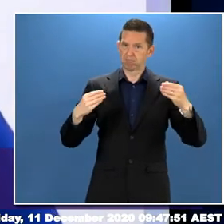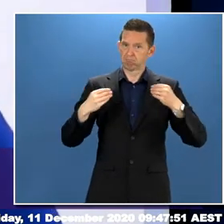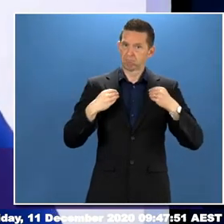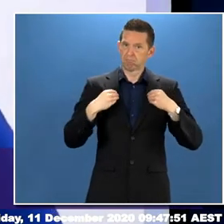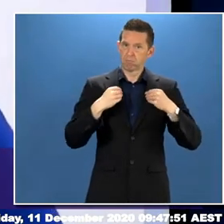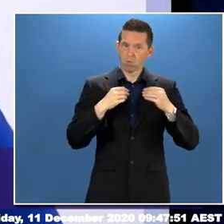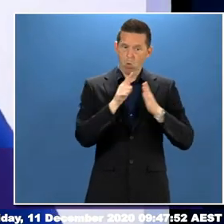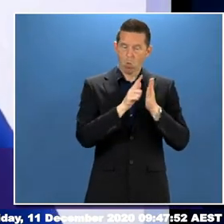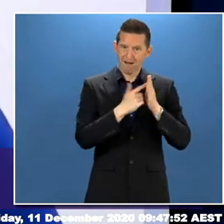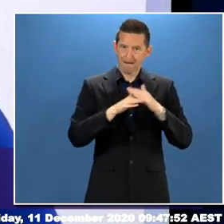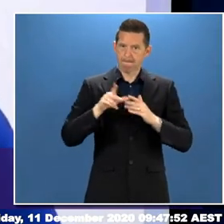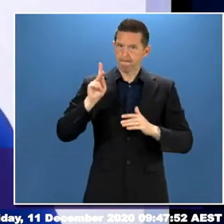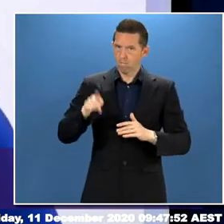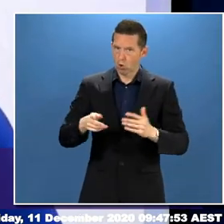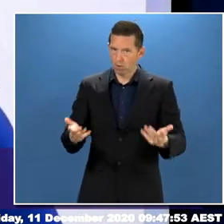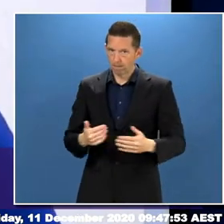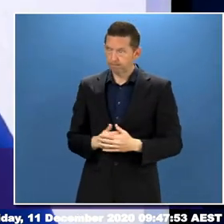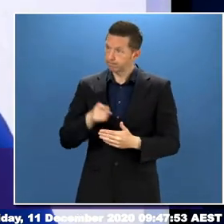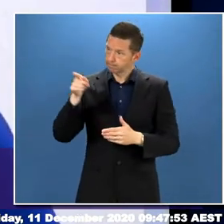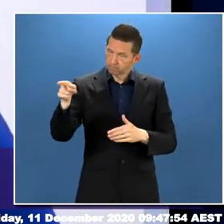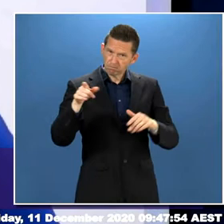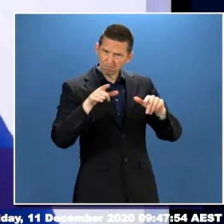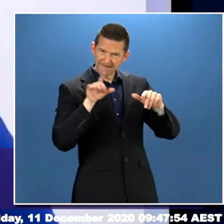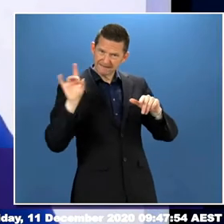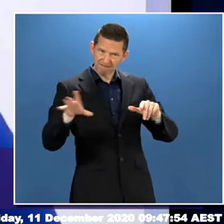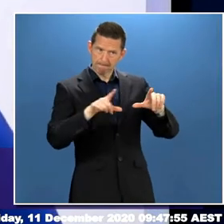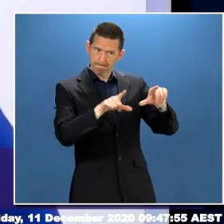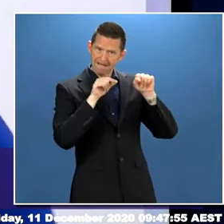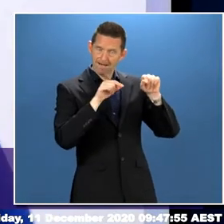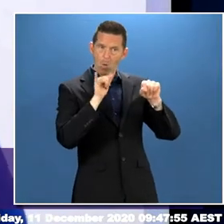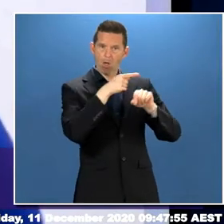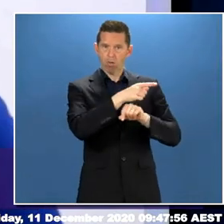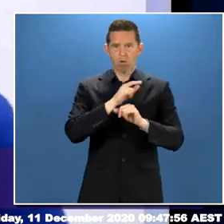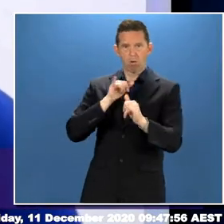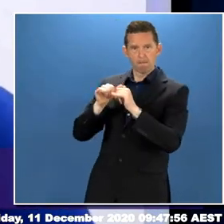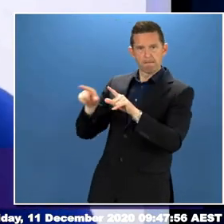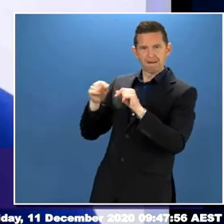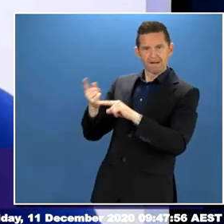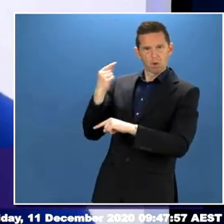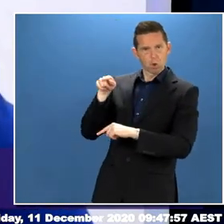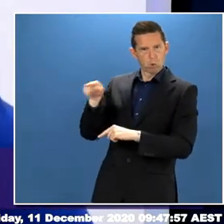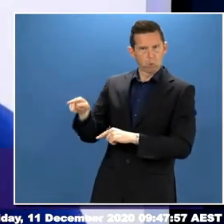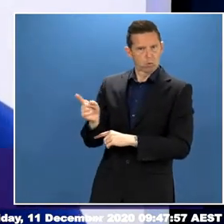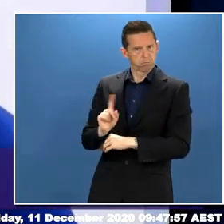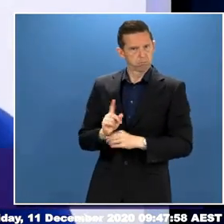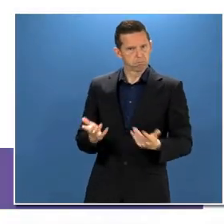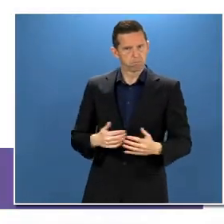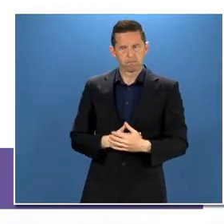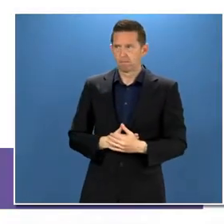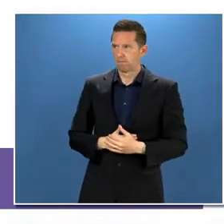Did you choose that law firm or did they choose you? They --- well, I think it is a mutual decision.